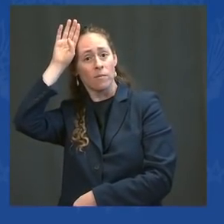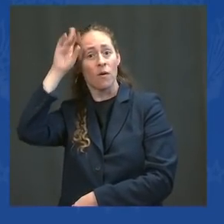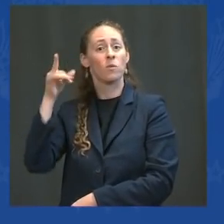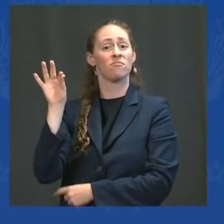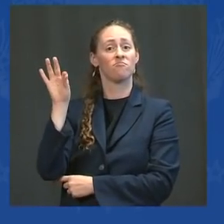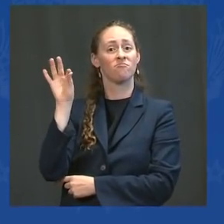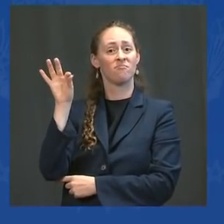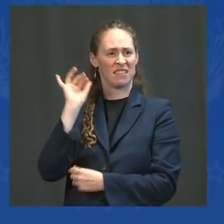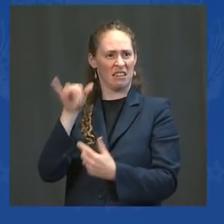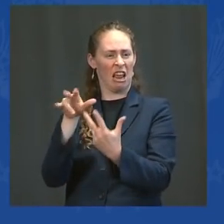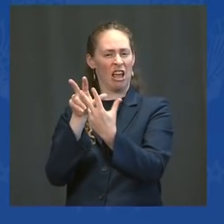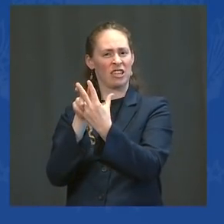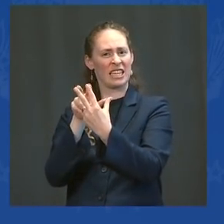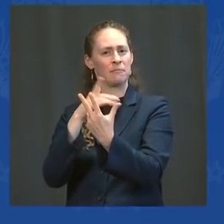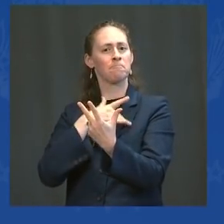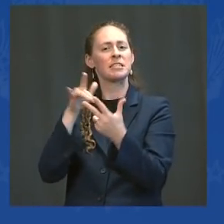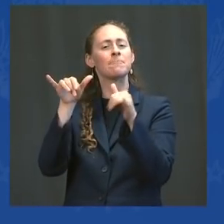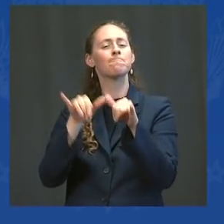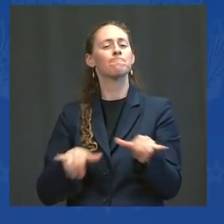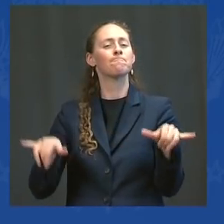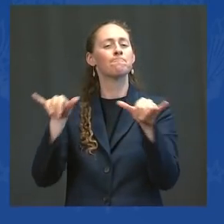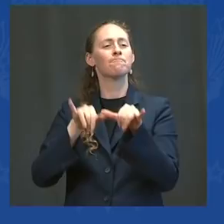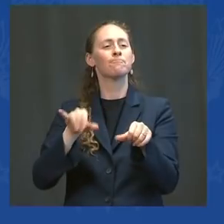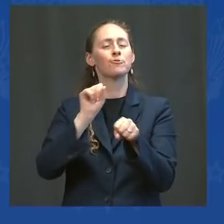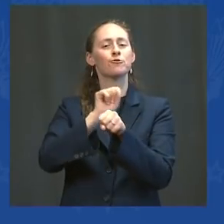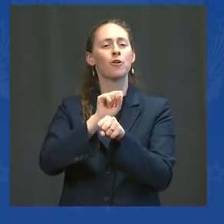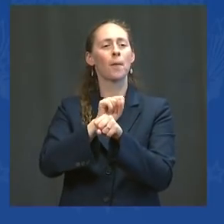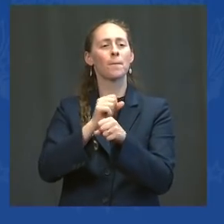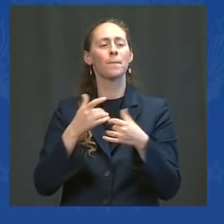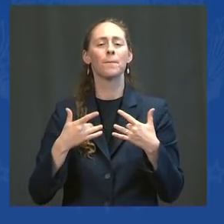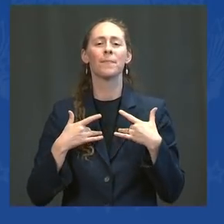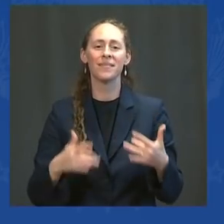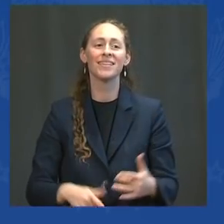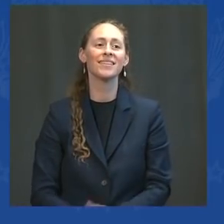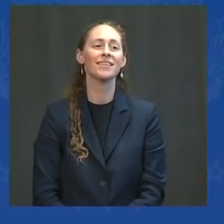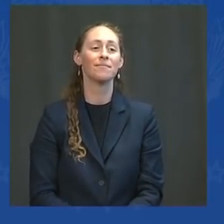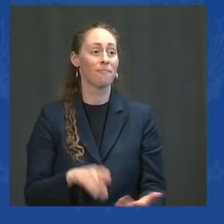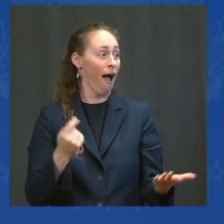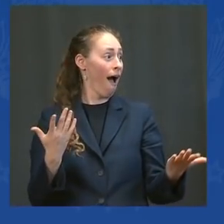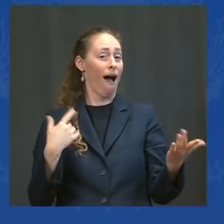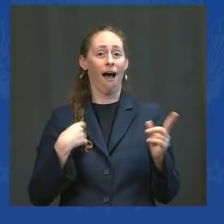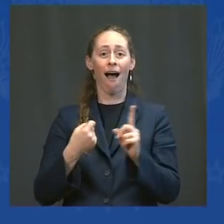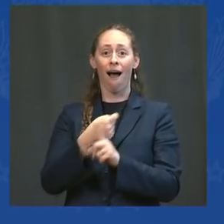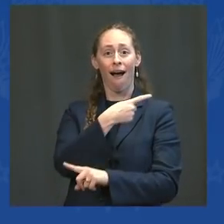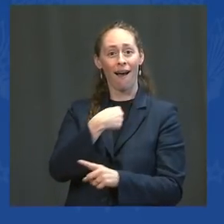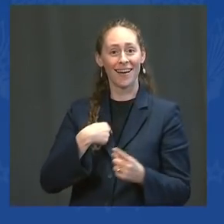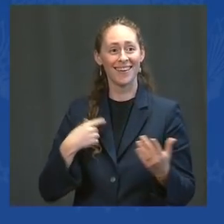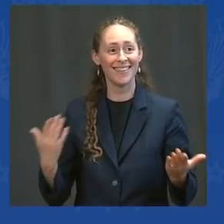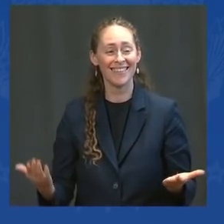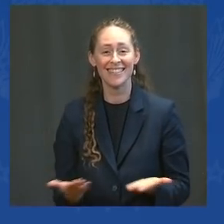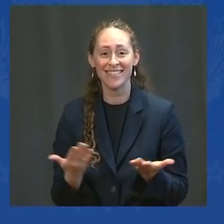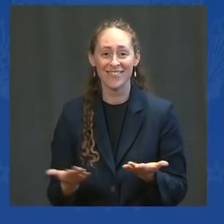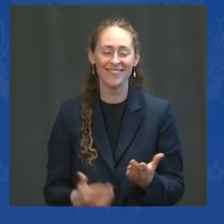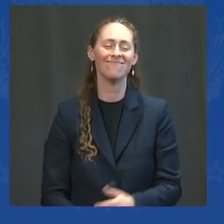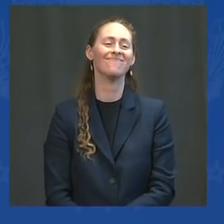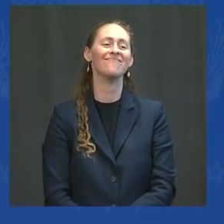so here I am. But, look, all kidding aside, I got to know you.